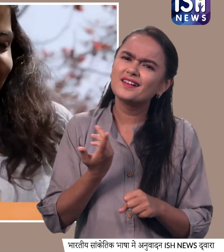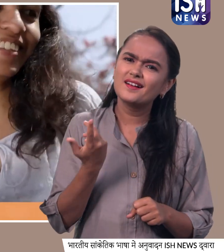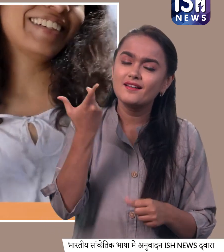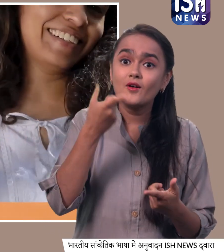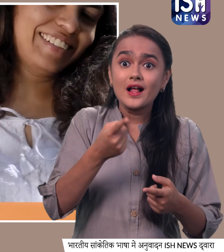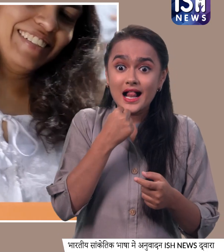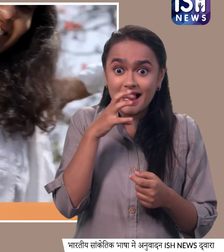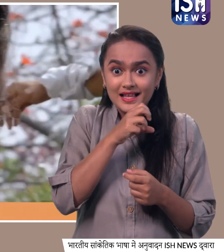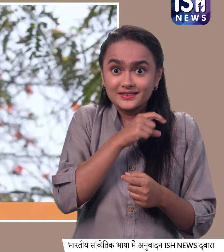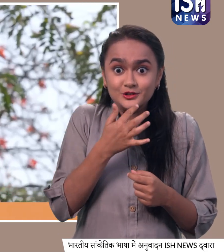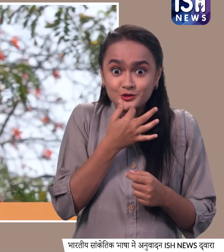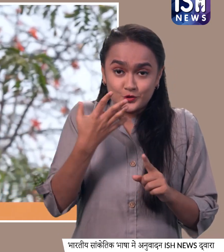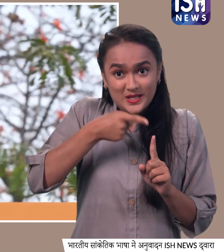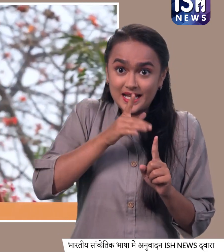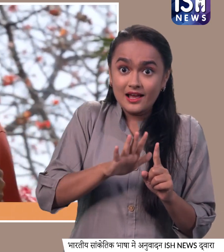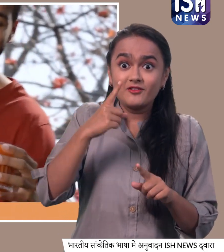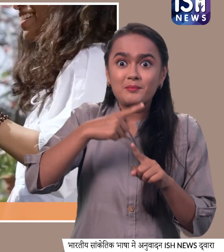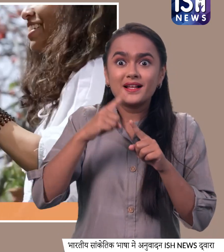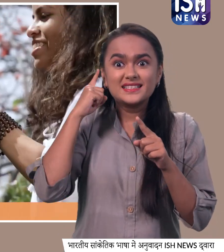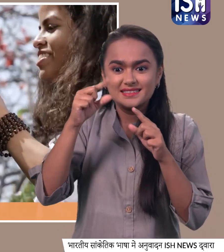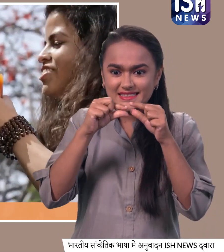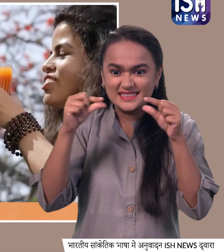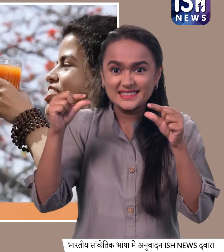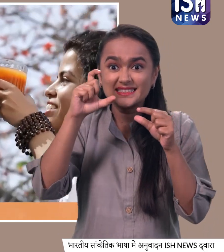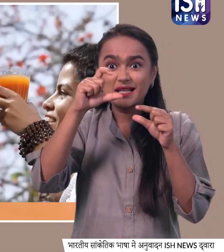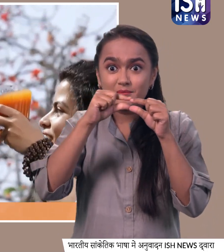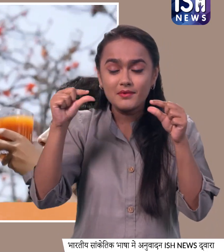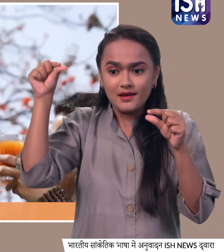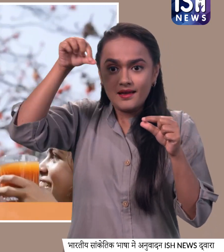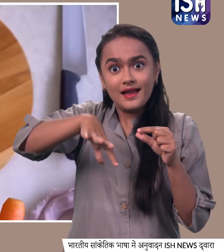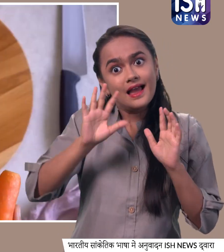Because it has the sweetness of carrots along with the swing of cinnamon